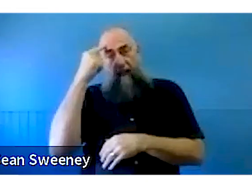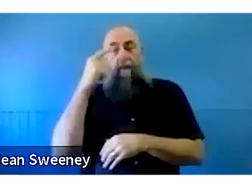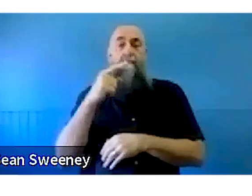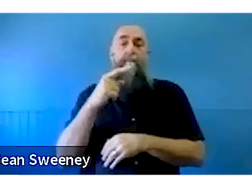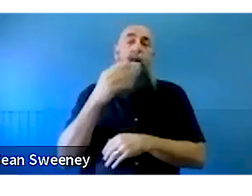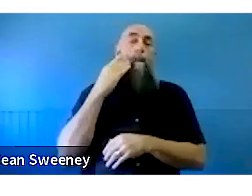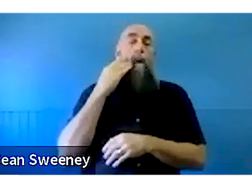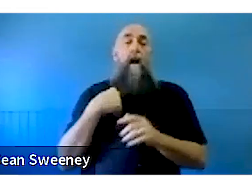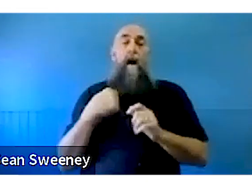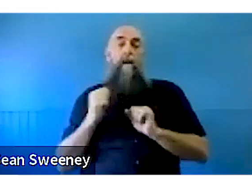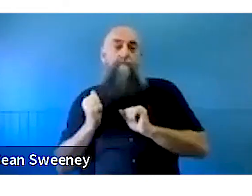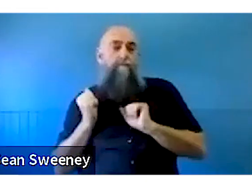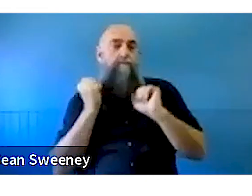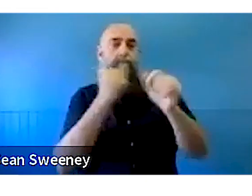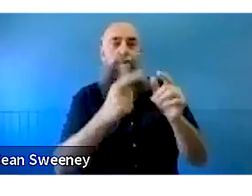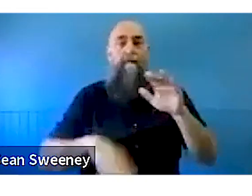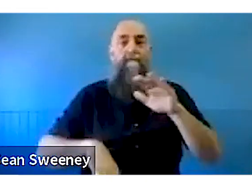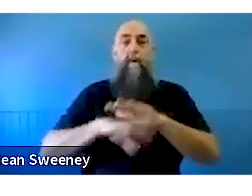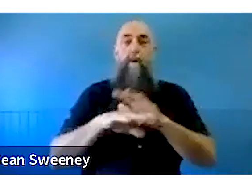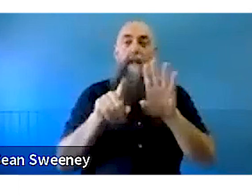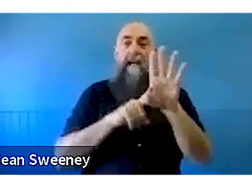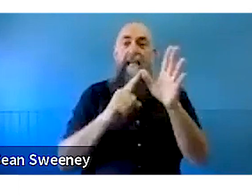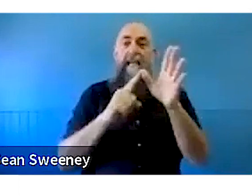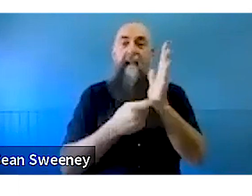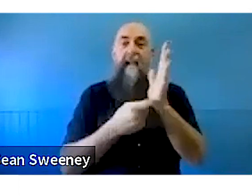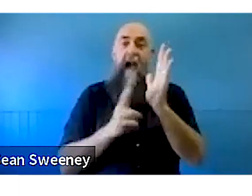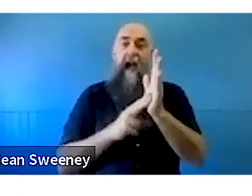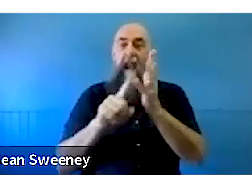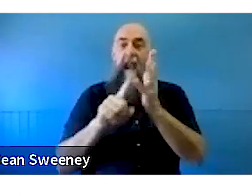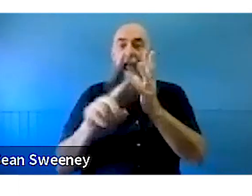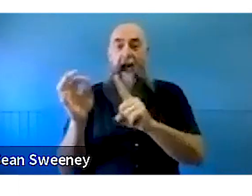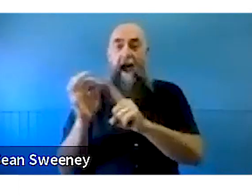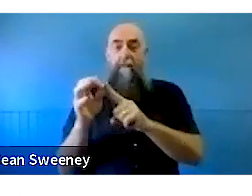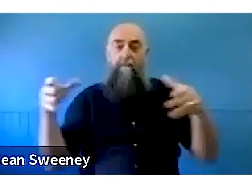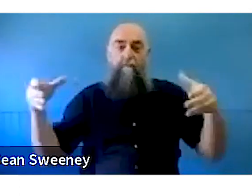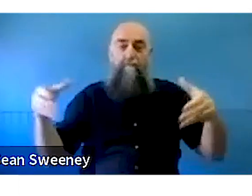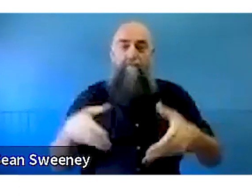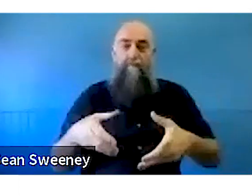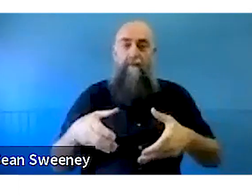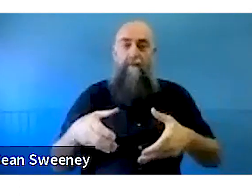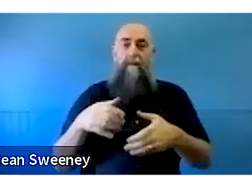Aboriginal, like a yarn up, I feel uncomfortable as a white person